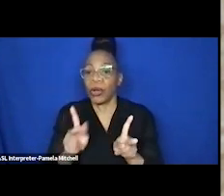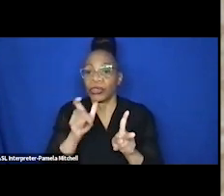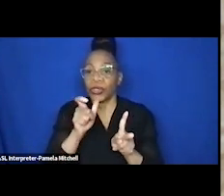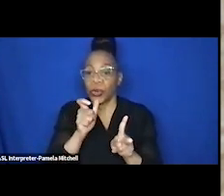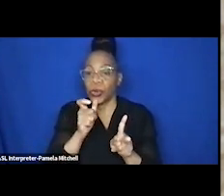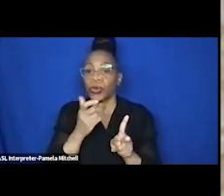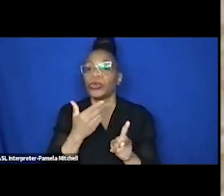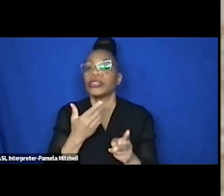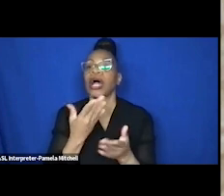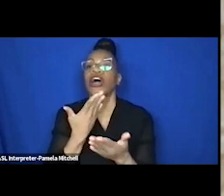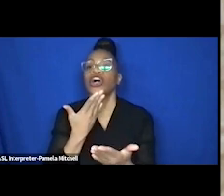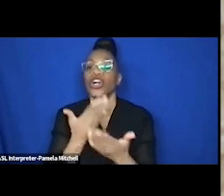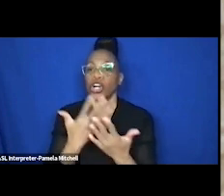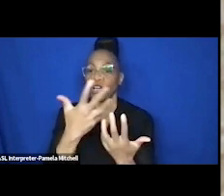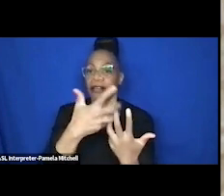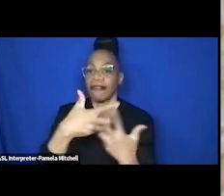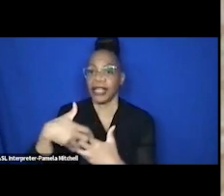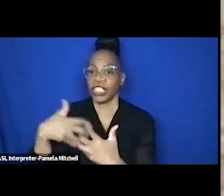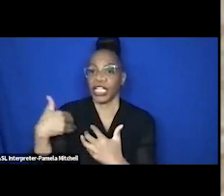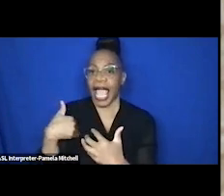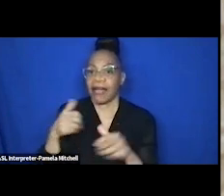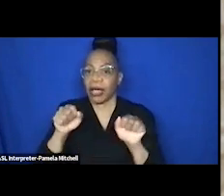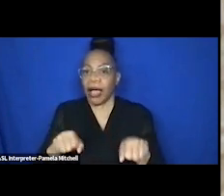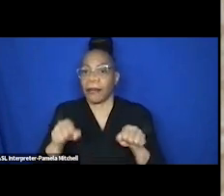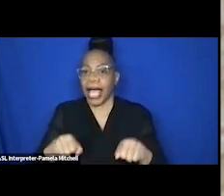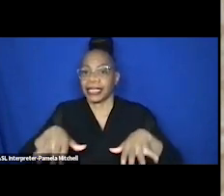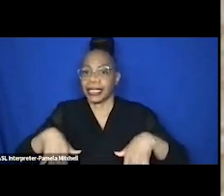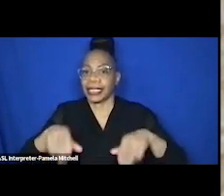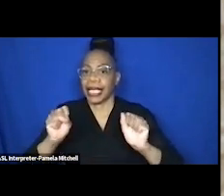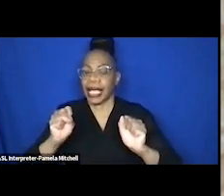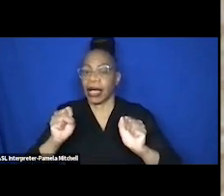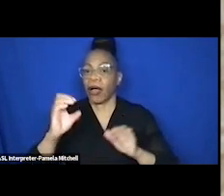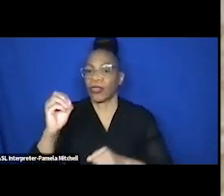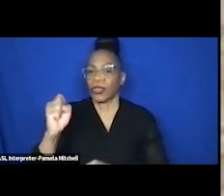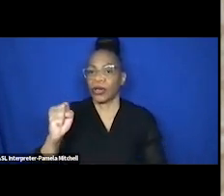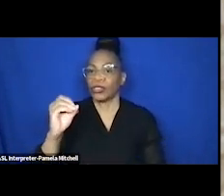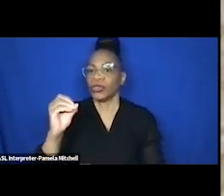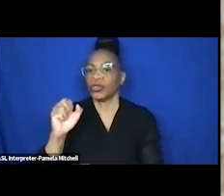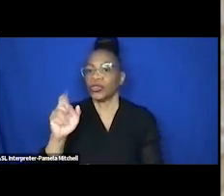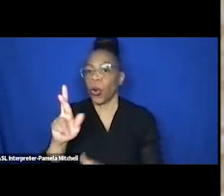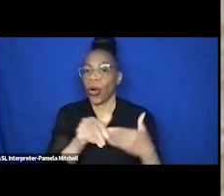and have the capacity to take on that SOAR leadership component is applying